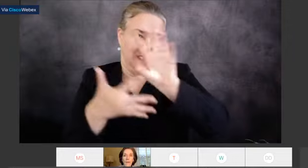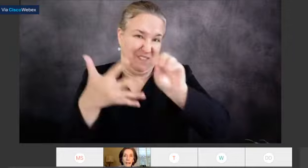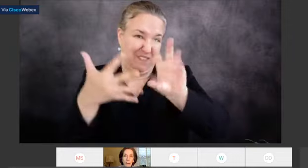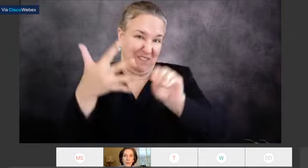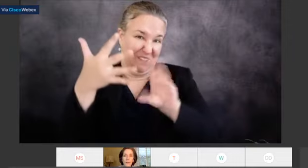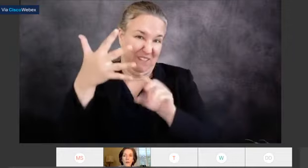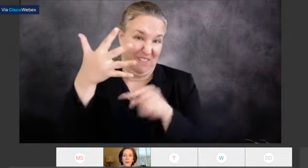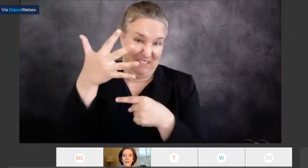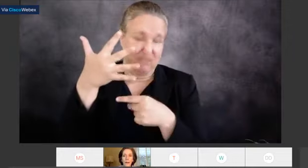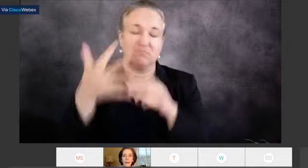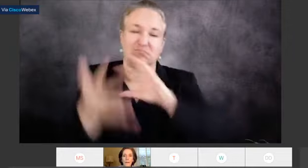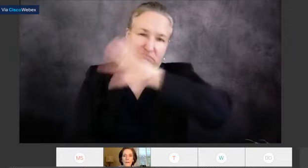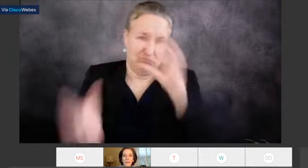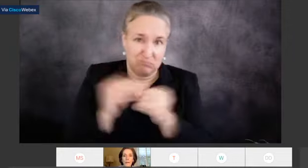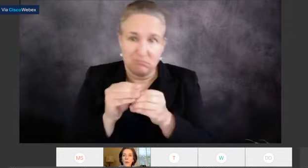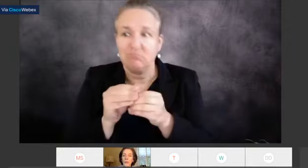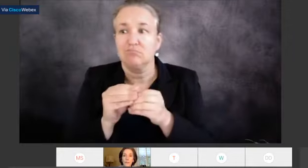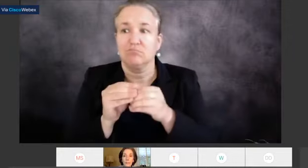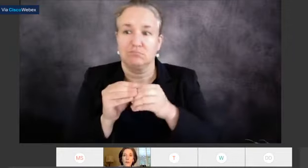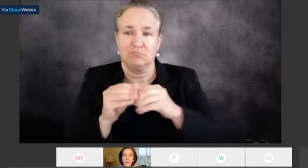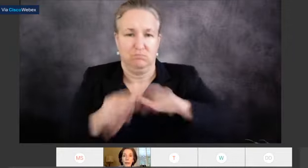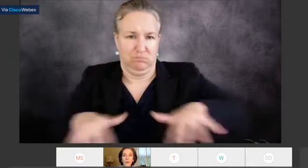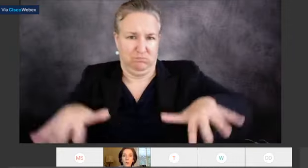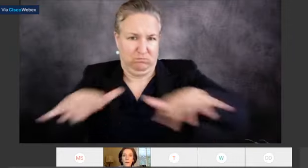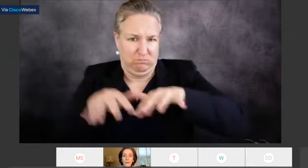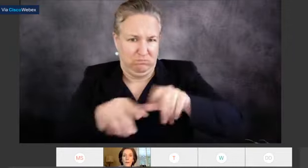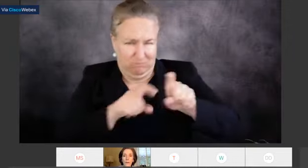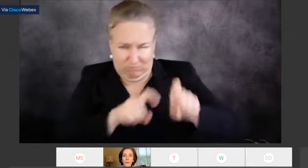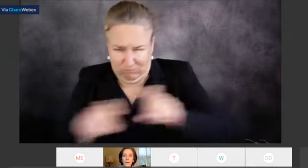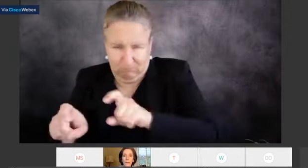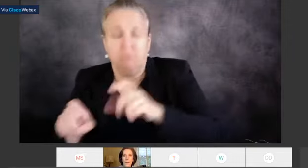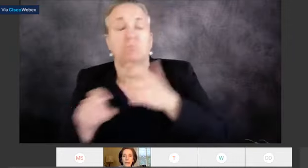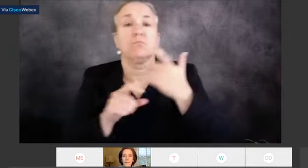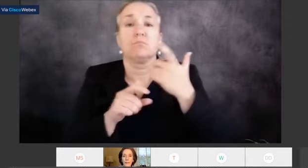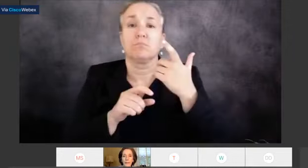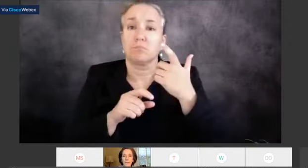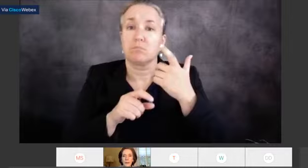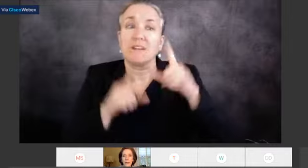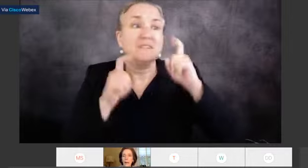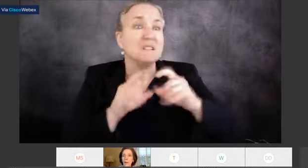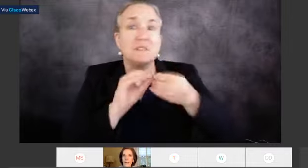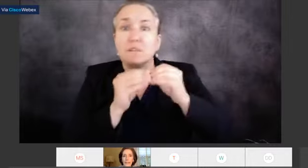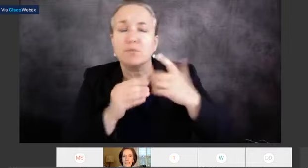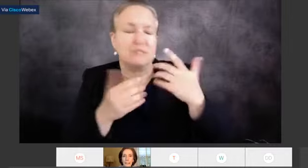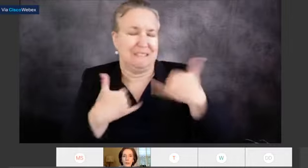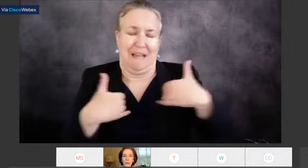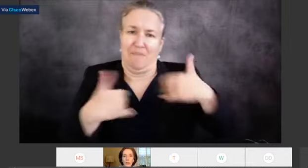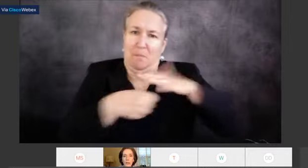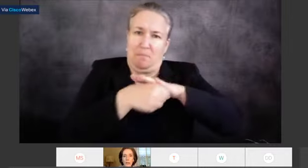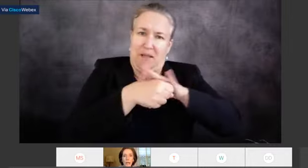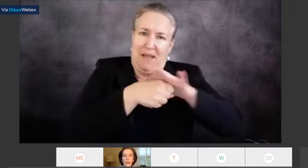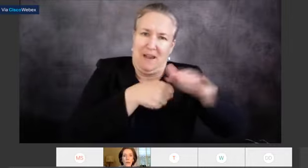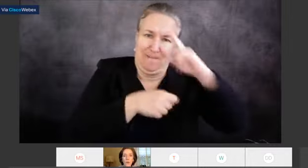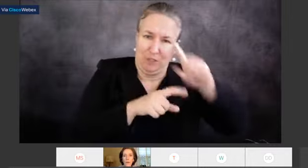the county run sites we continue to have good availability of testing i want to continue to urge anyone who